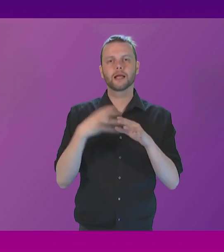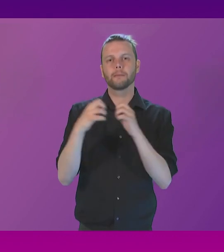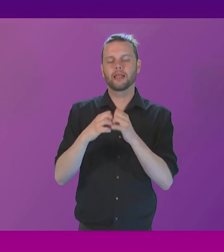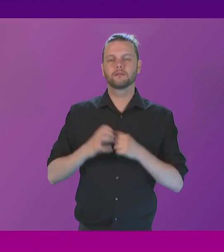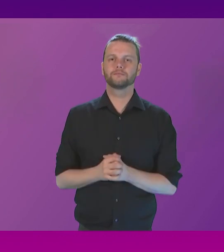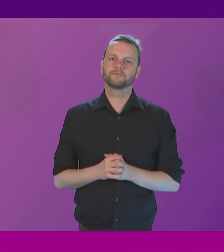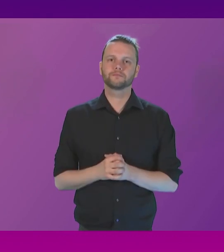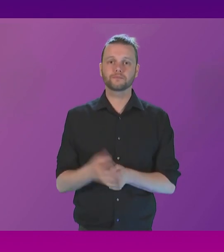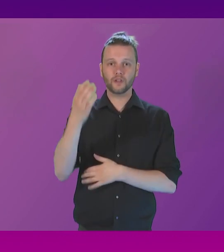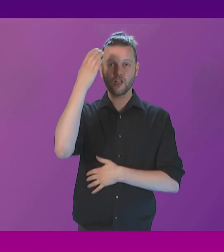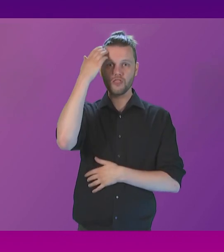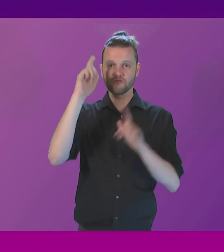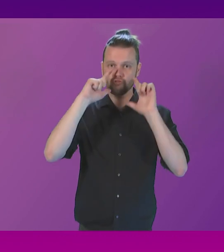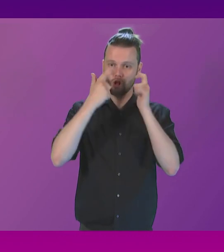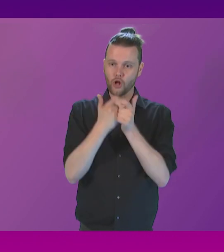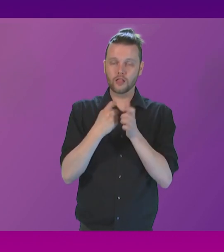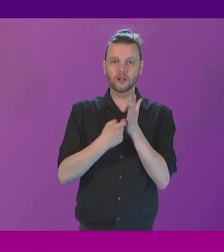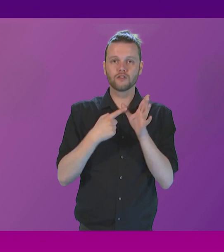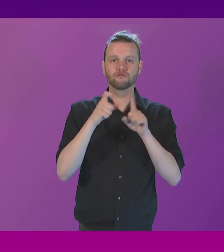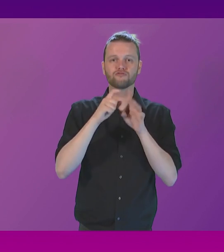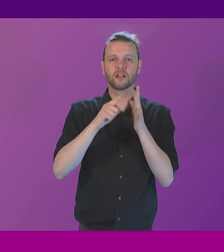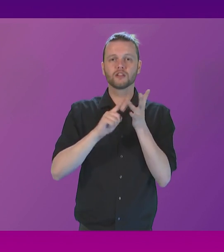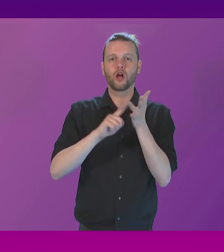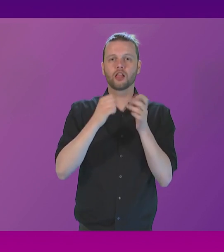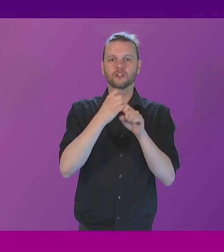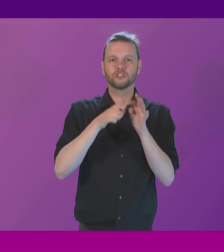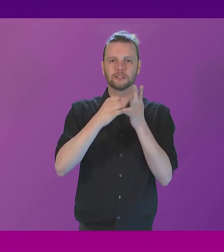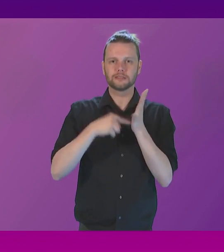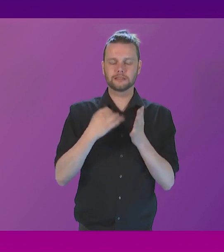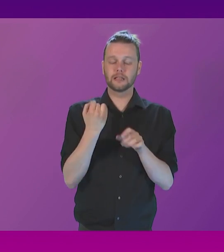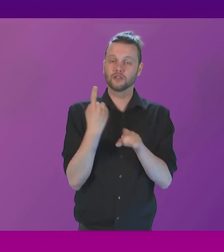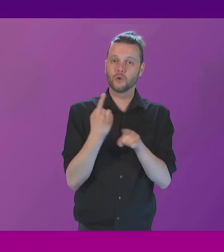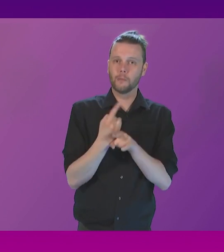The Royal College of Radiologists has painted a bleak picture of staffing pressures that affect